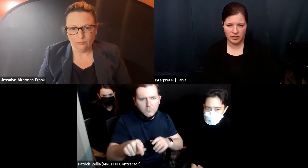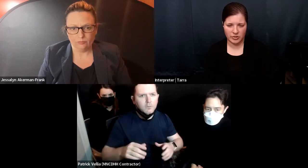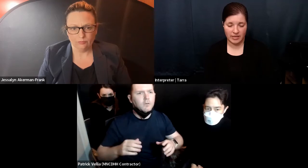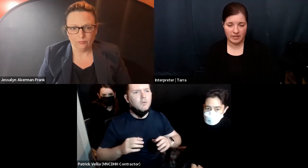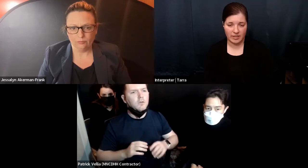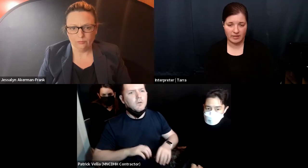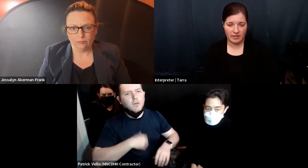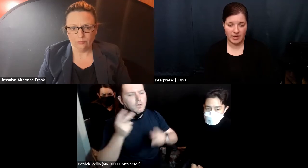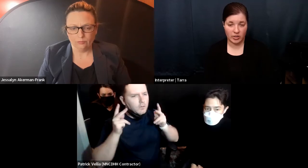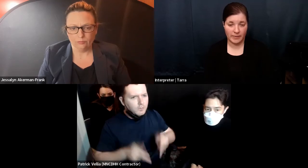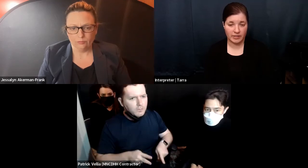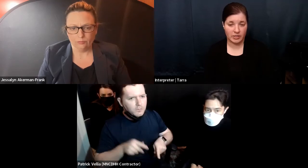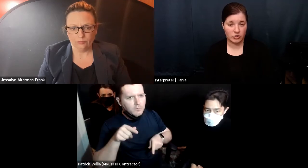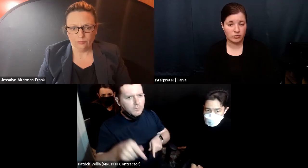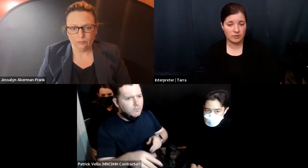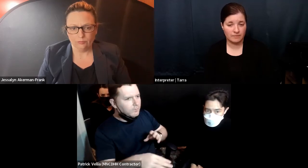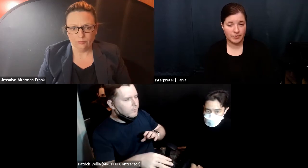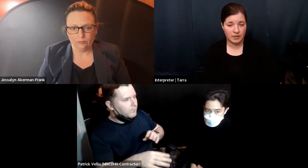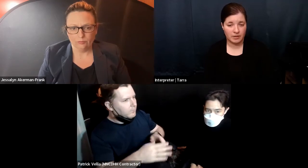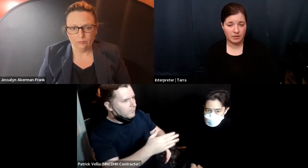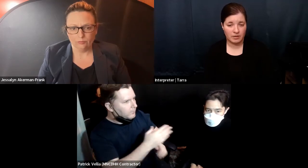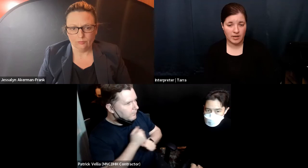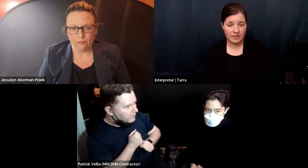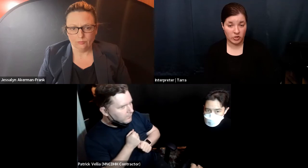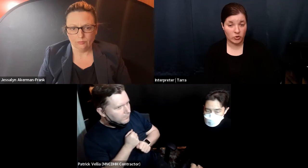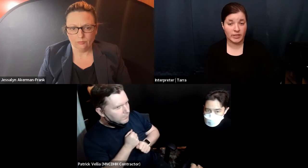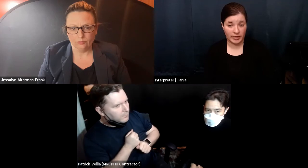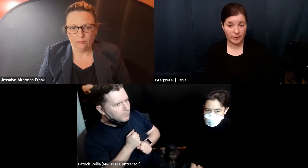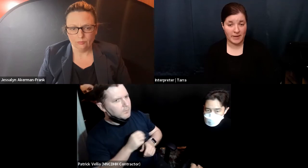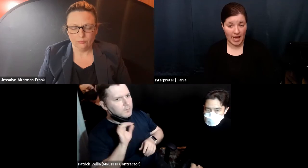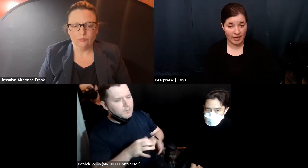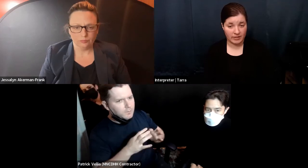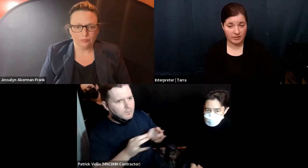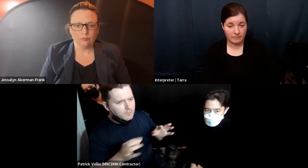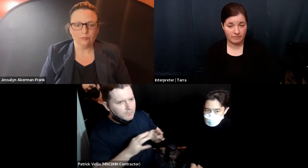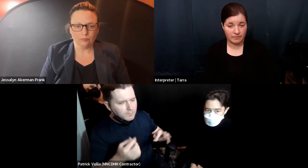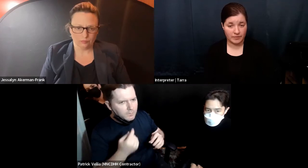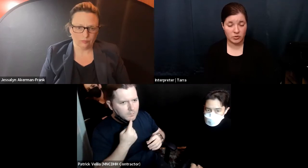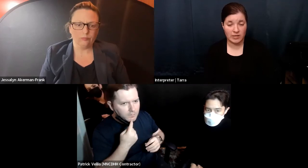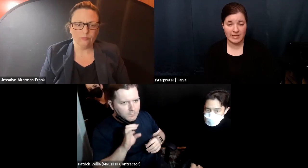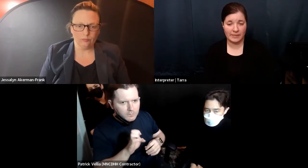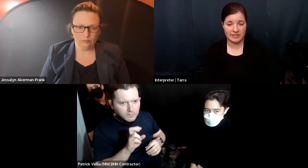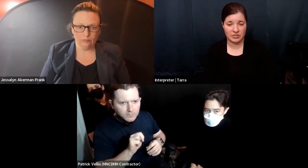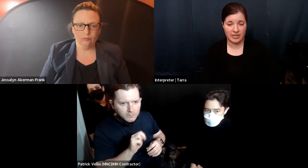Patrick: I just wanted to clarify then, to make sure that I understand.